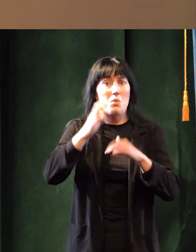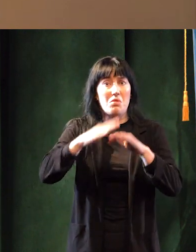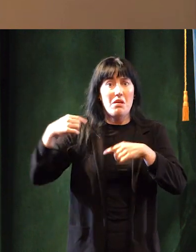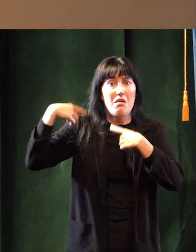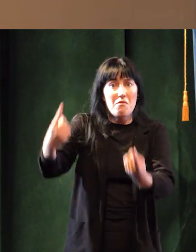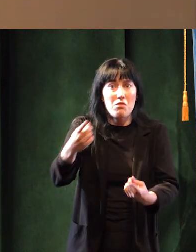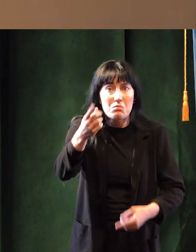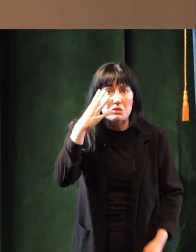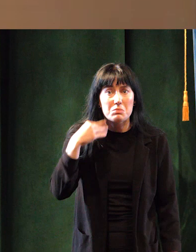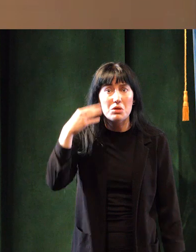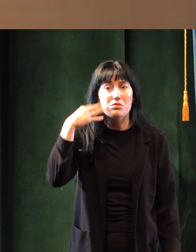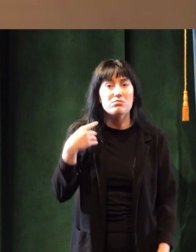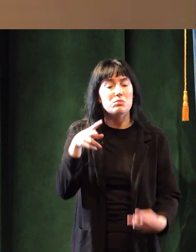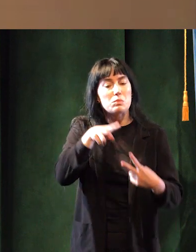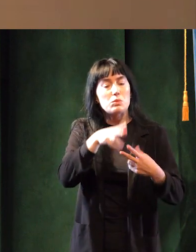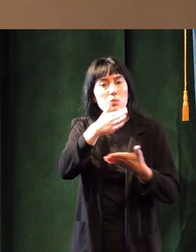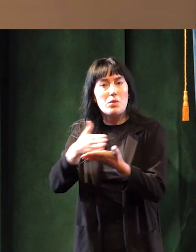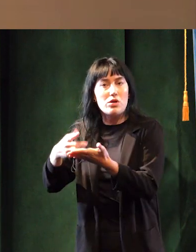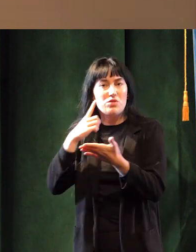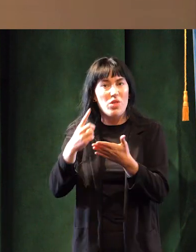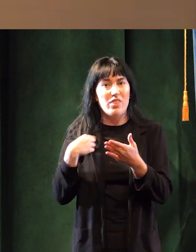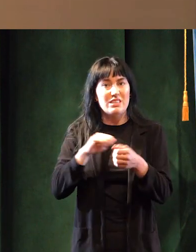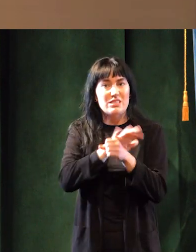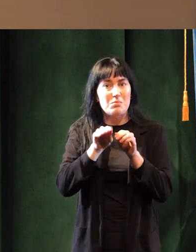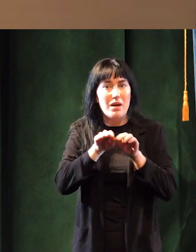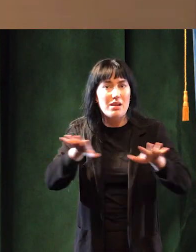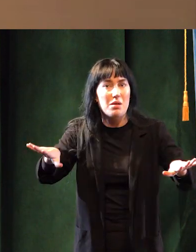experienced there are two aspects of this pandemic that make things all the